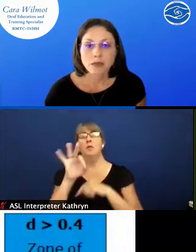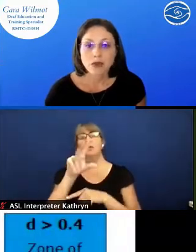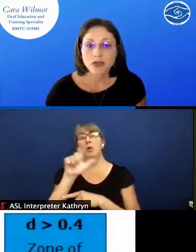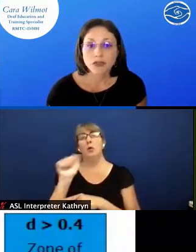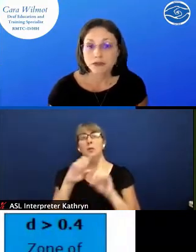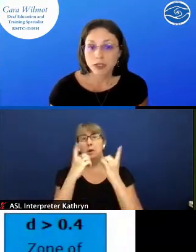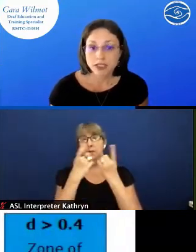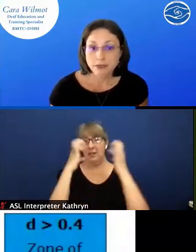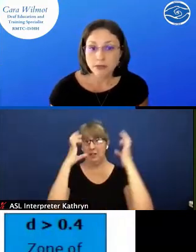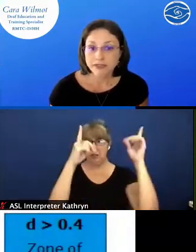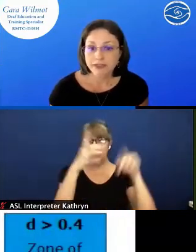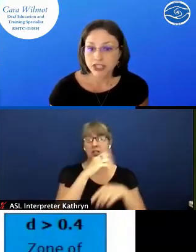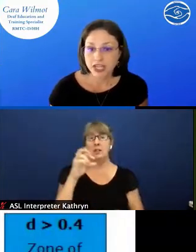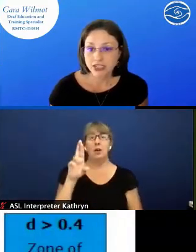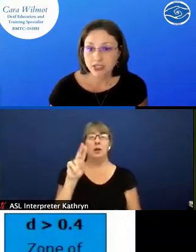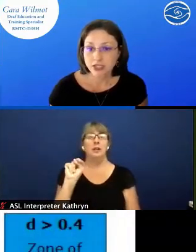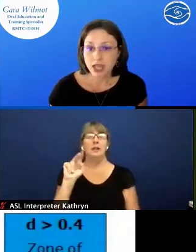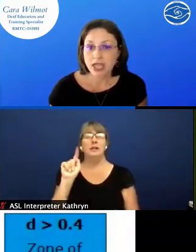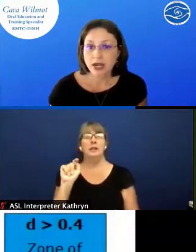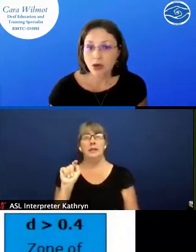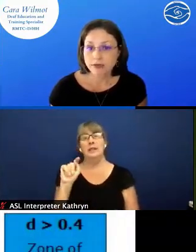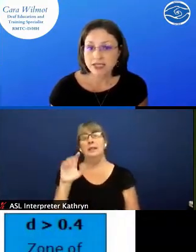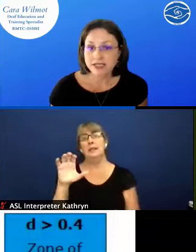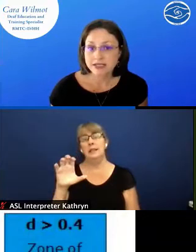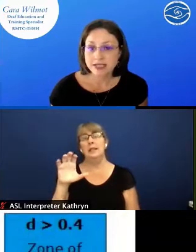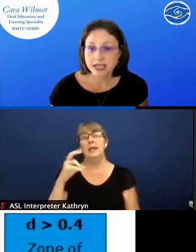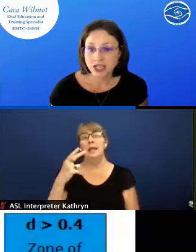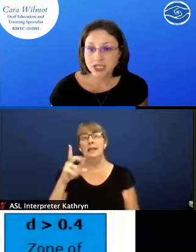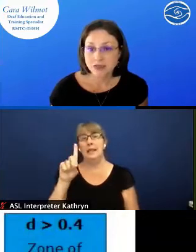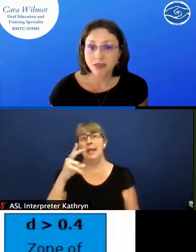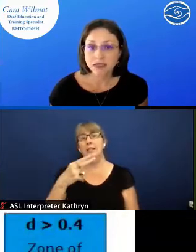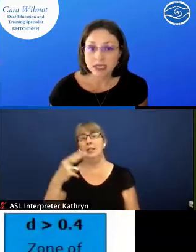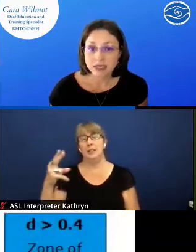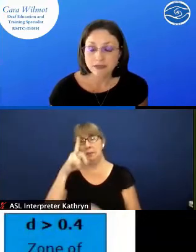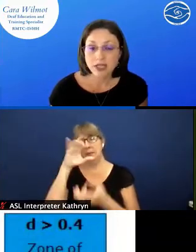Both the Florida Department of Education and RMTC-D/HH believe